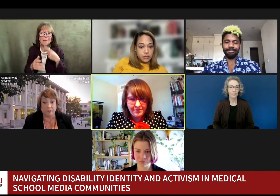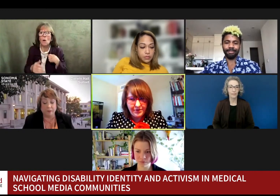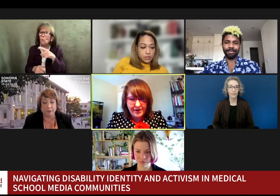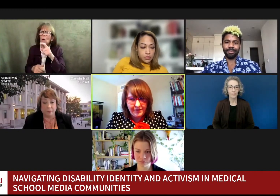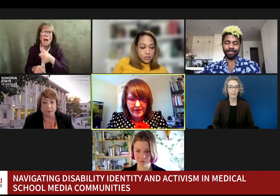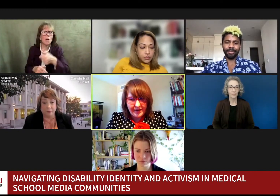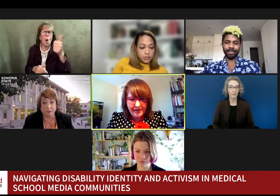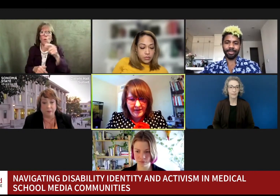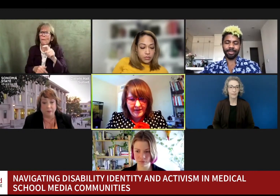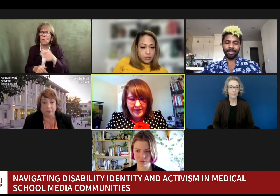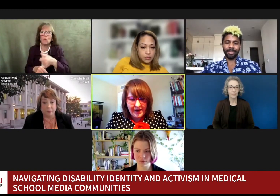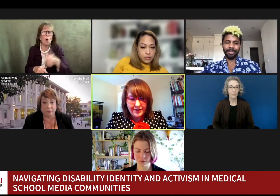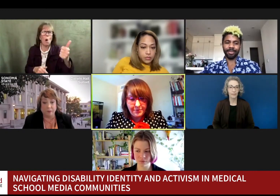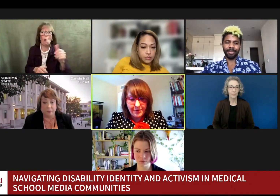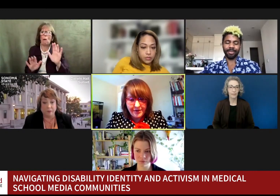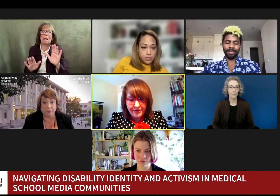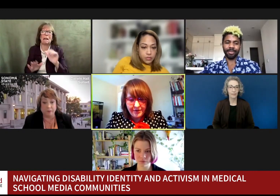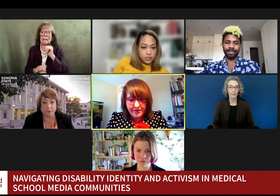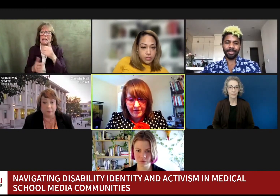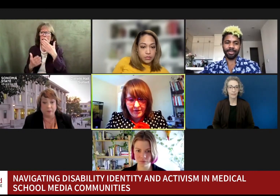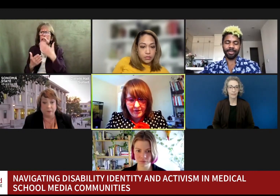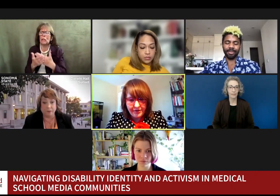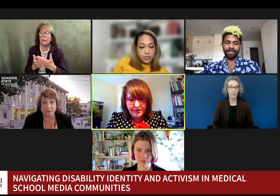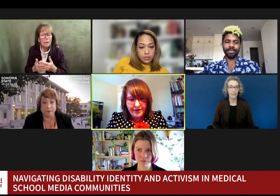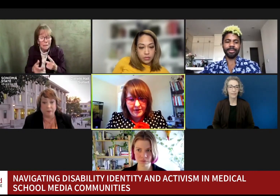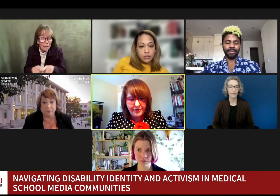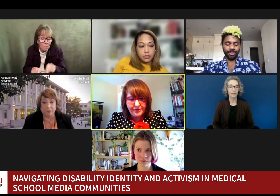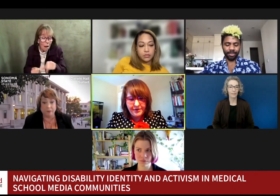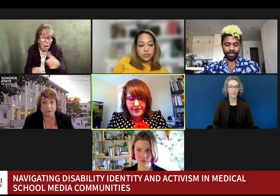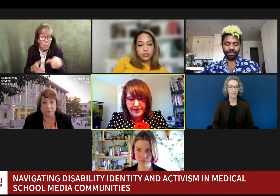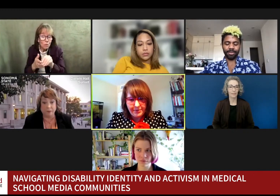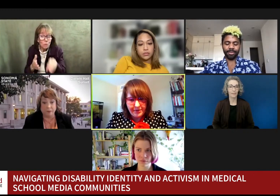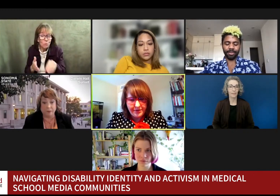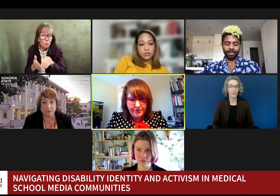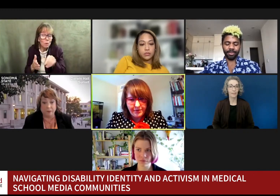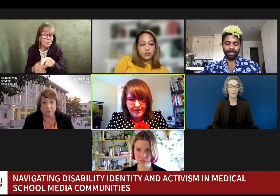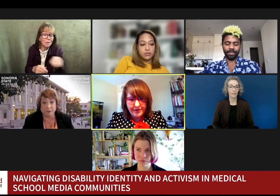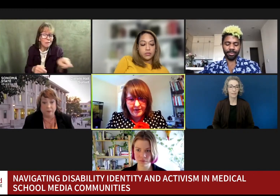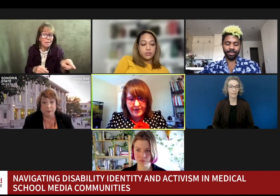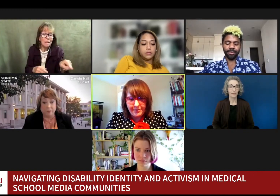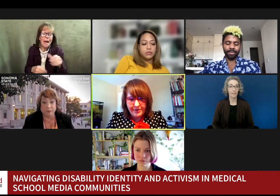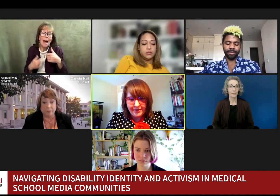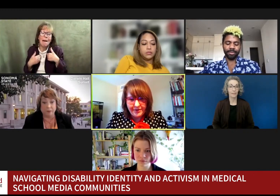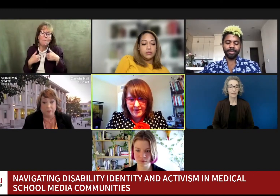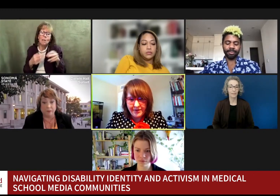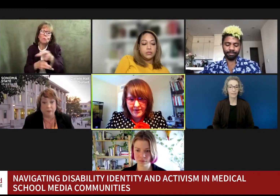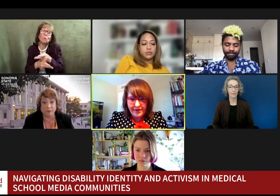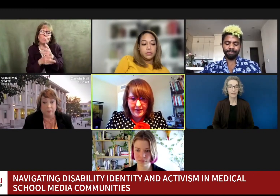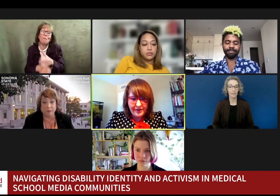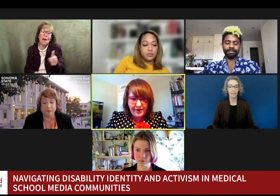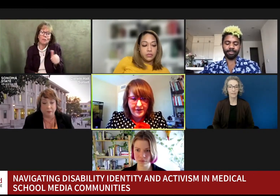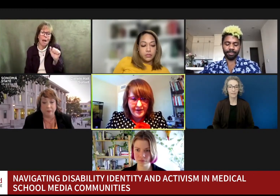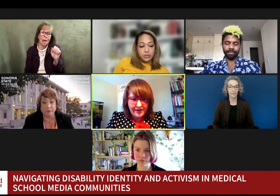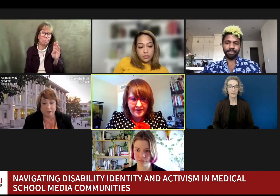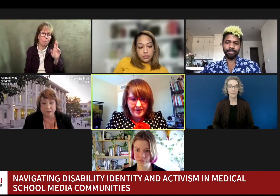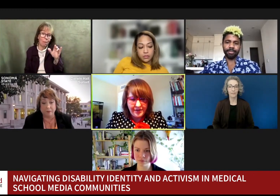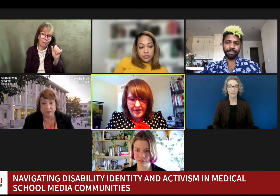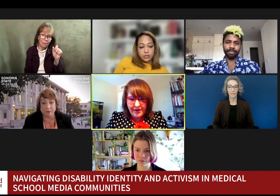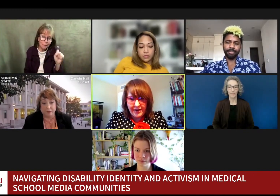So now I feel like I can spare other students who are also going through ableist supervisors, ableist colleagues, and